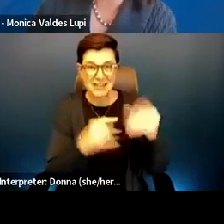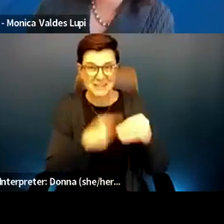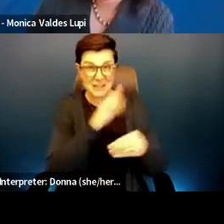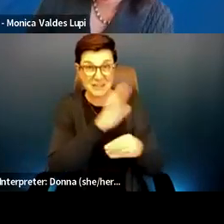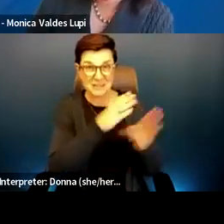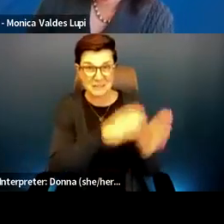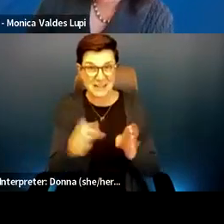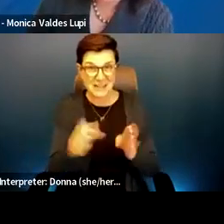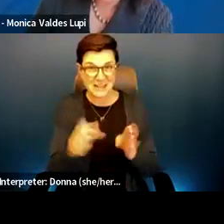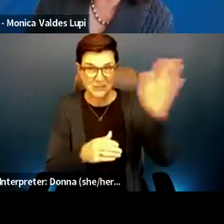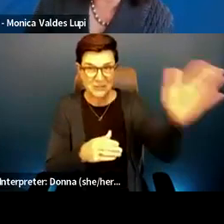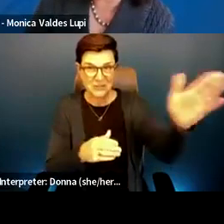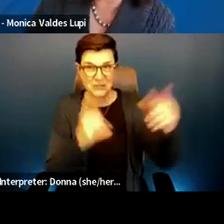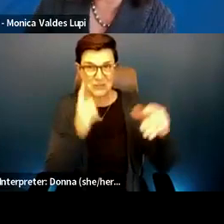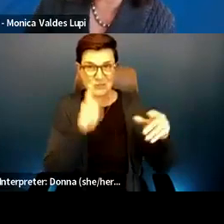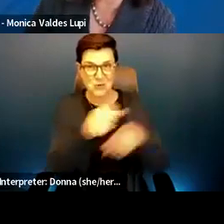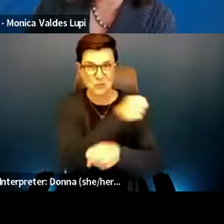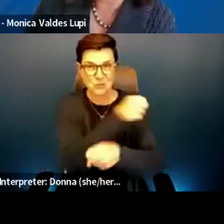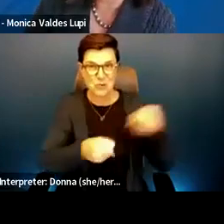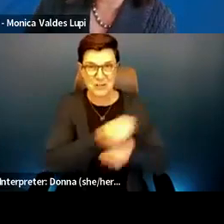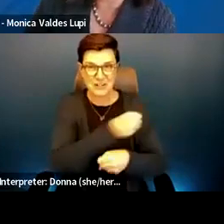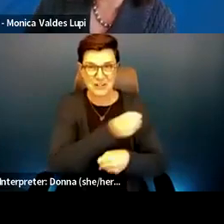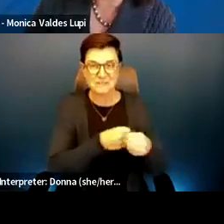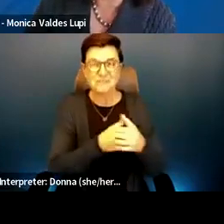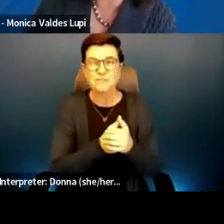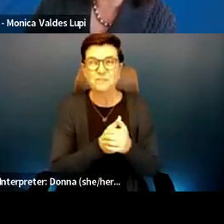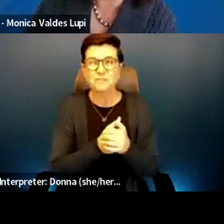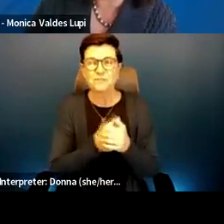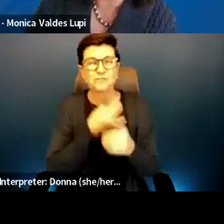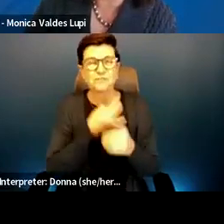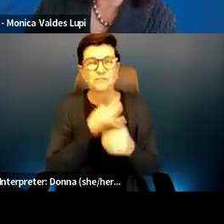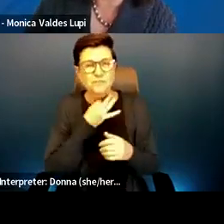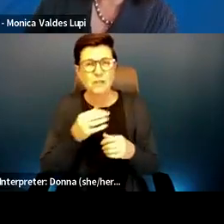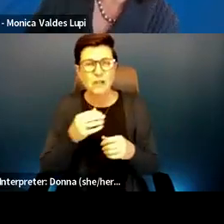I was wondering, in the slide deck that was shared,